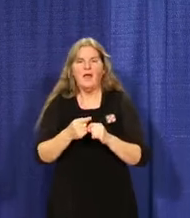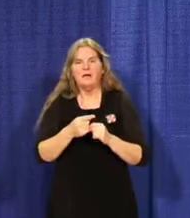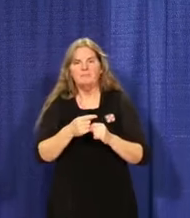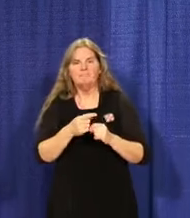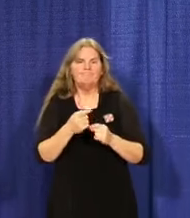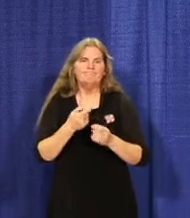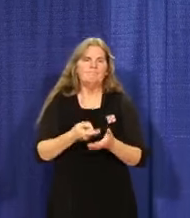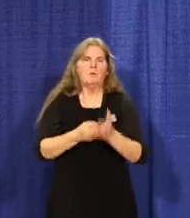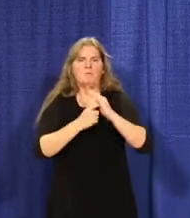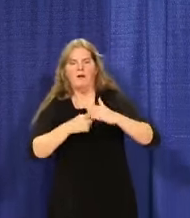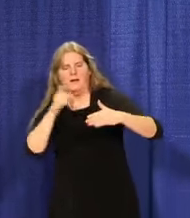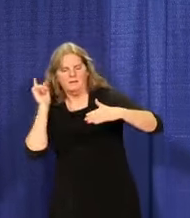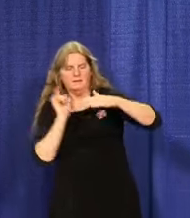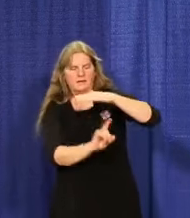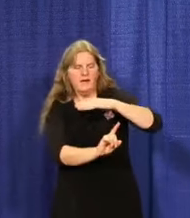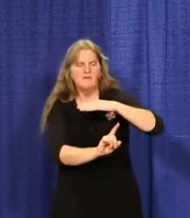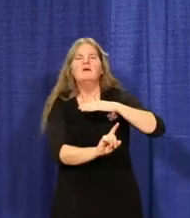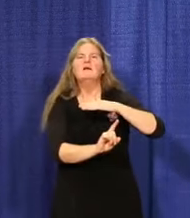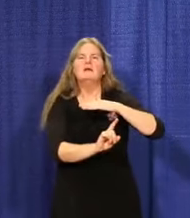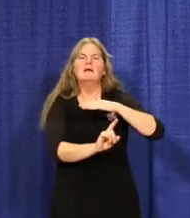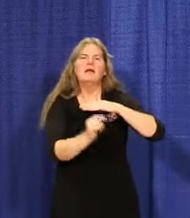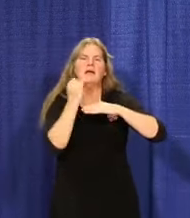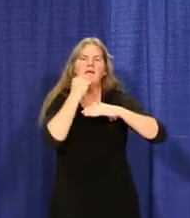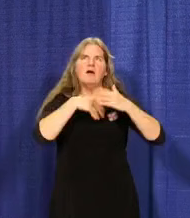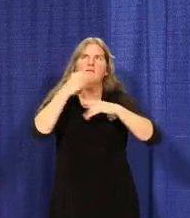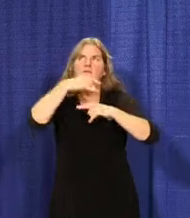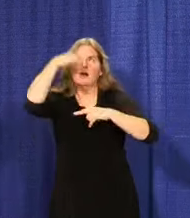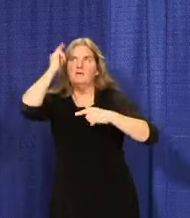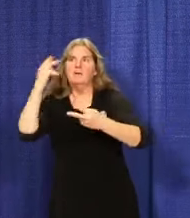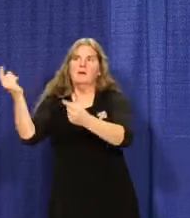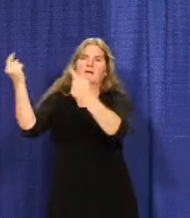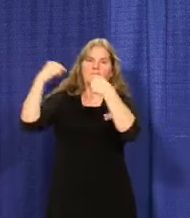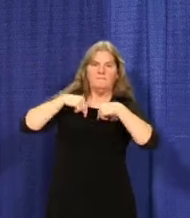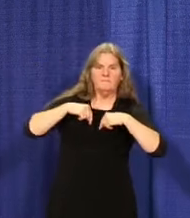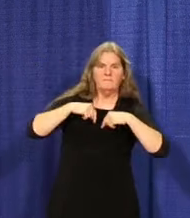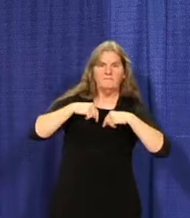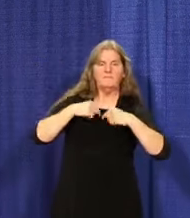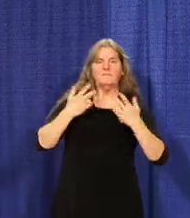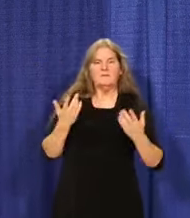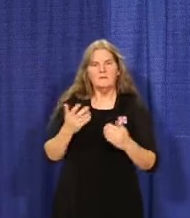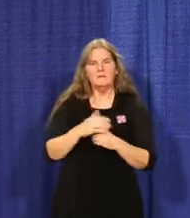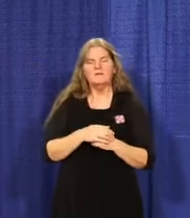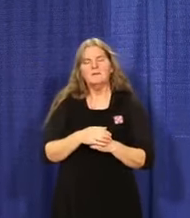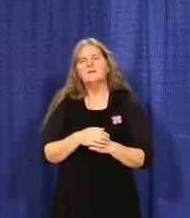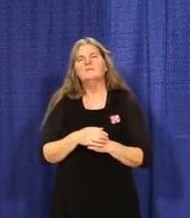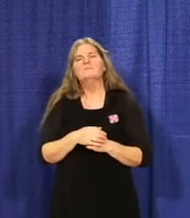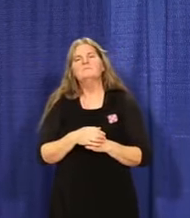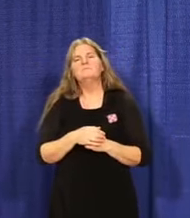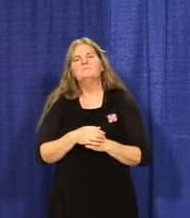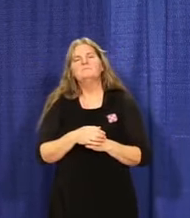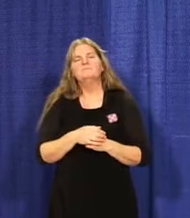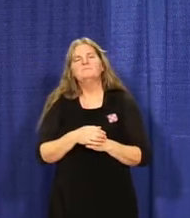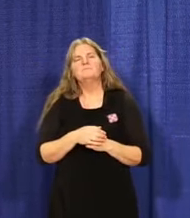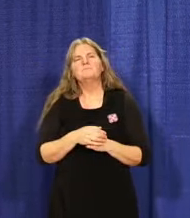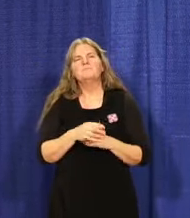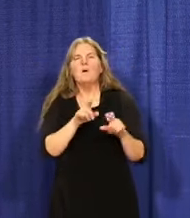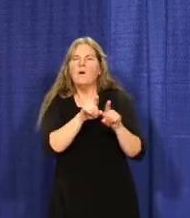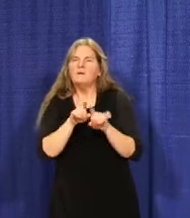our territory from outside of DC or the other territories. We also would no longer be able